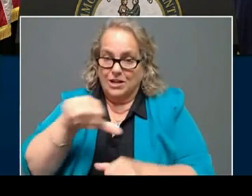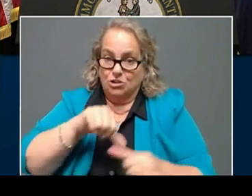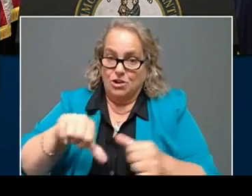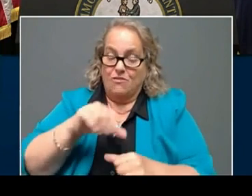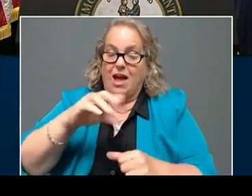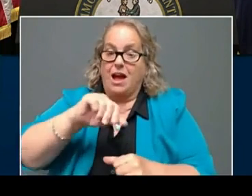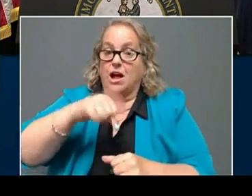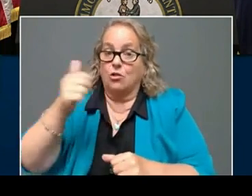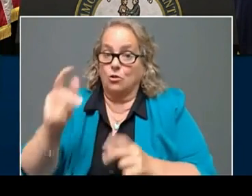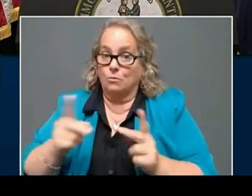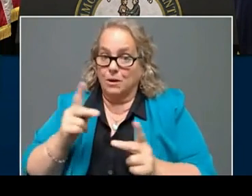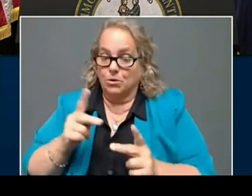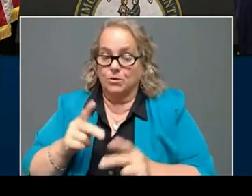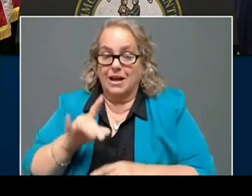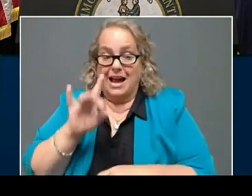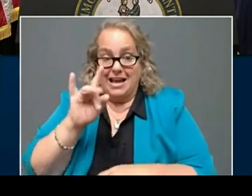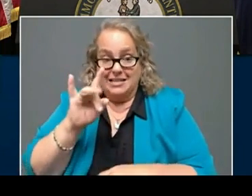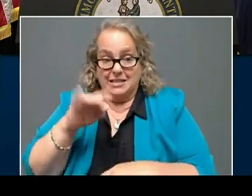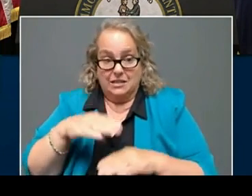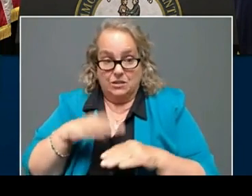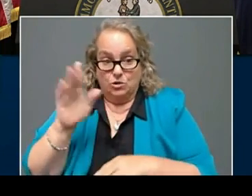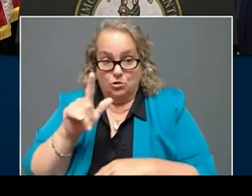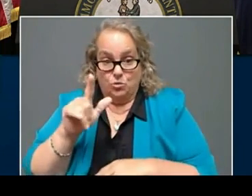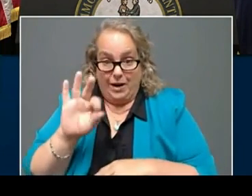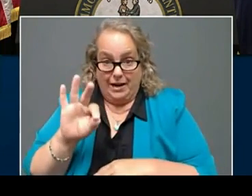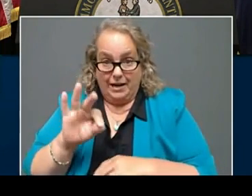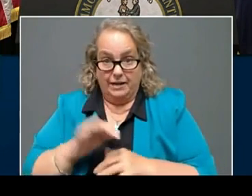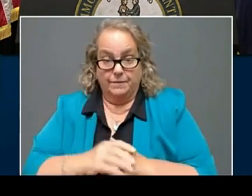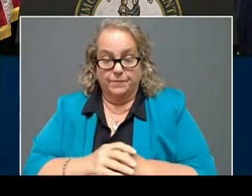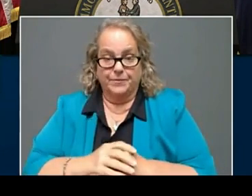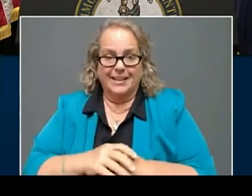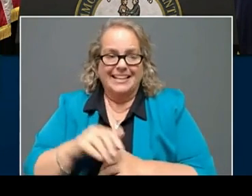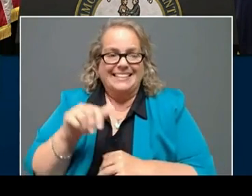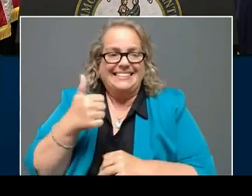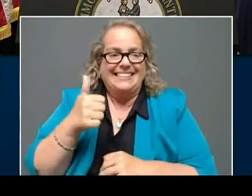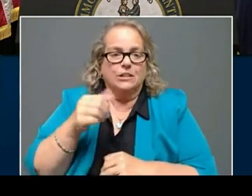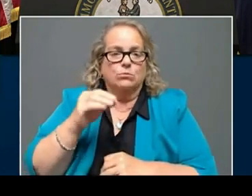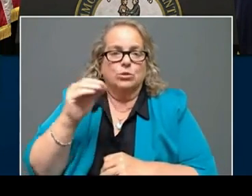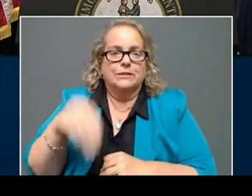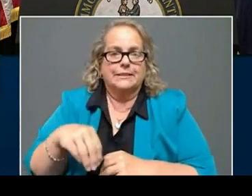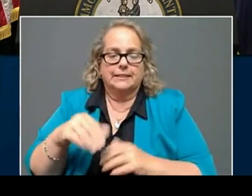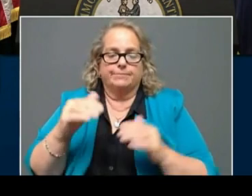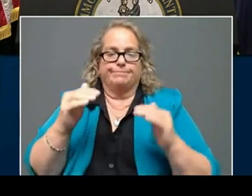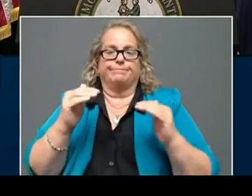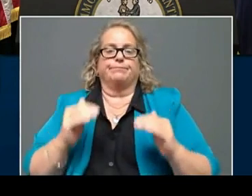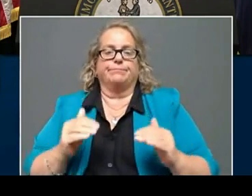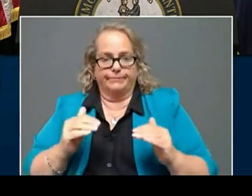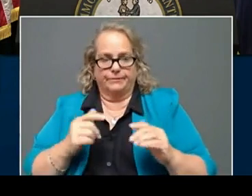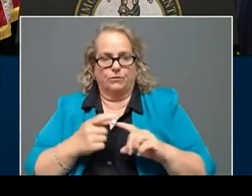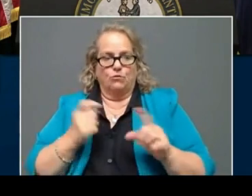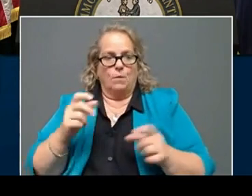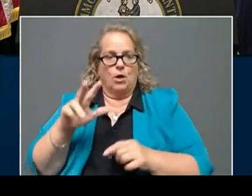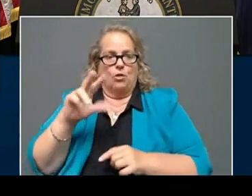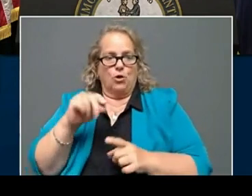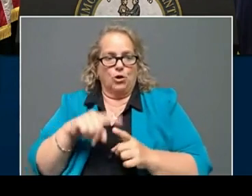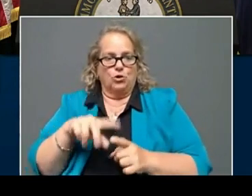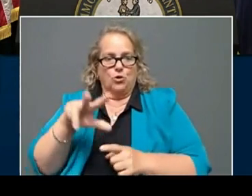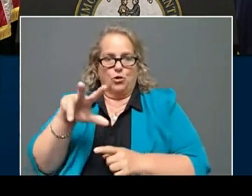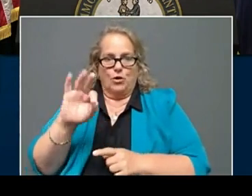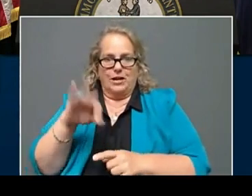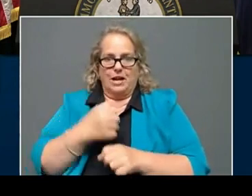18-29. We have a 10% drop even from the 30 to 39 year olds. When we hit this